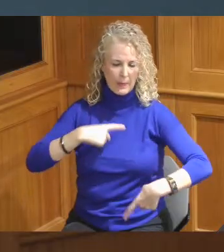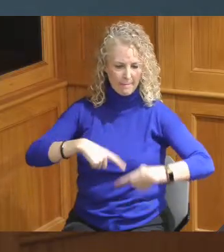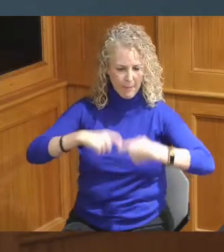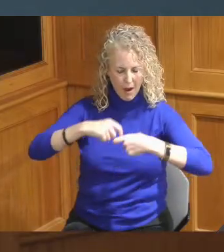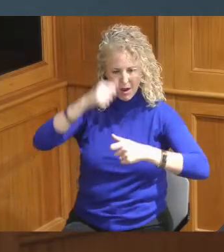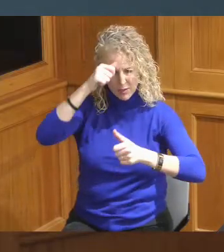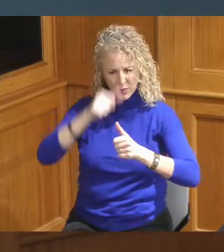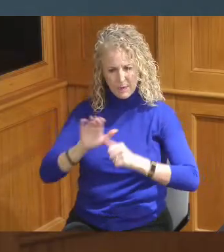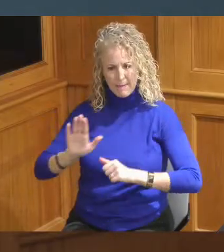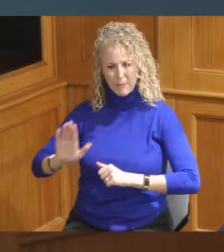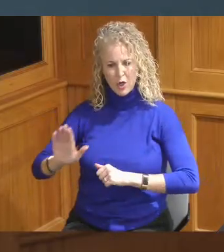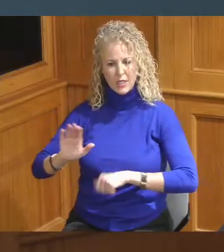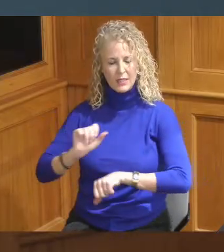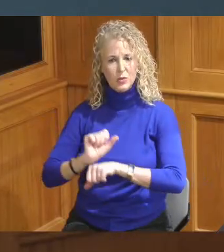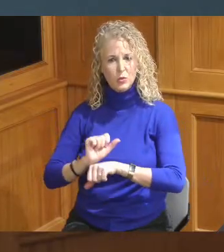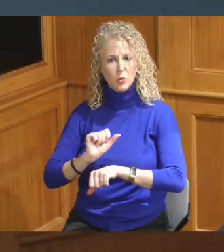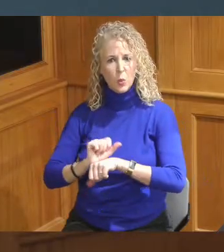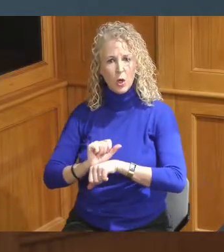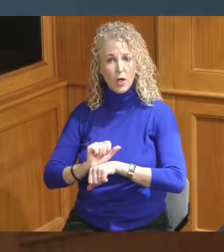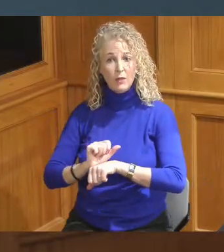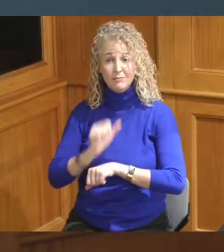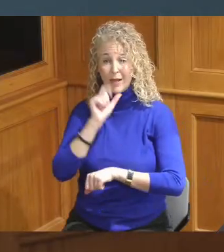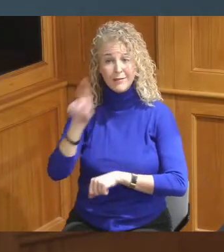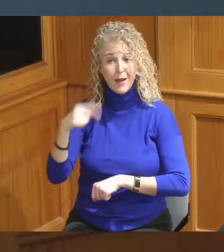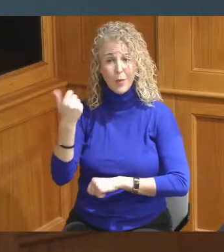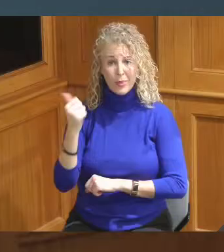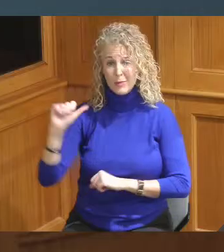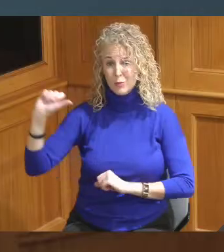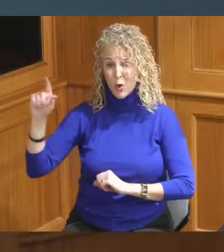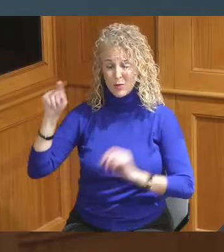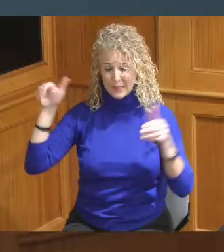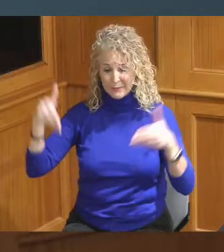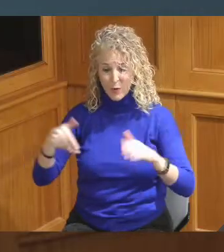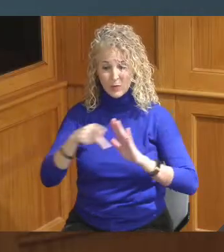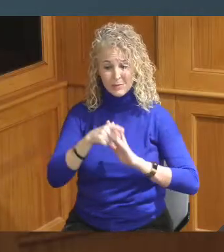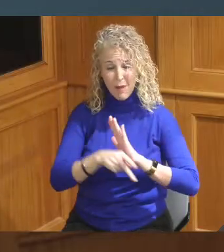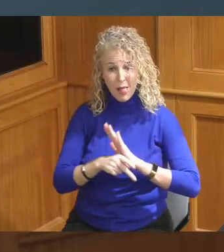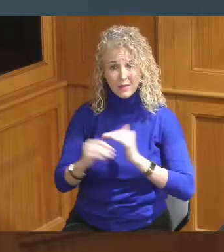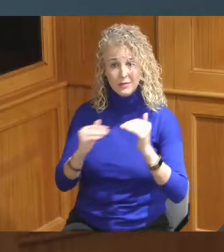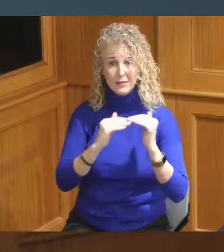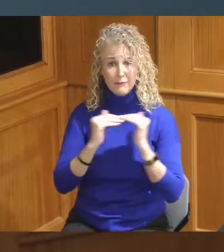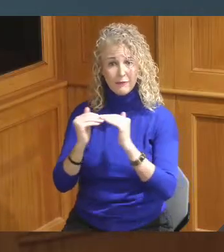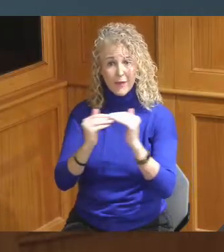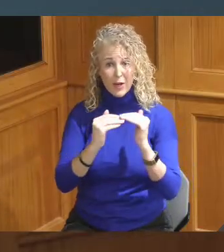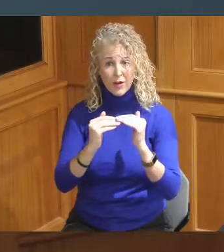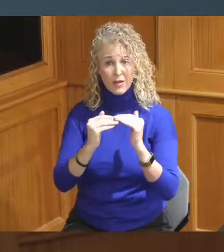only about protest. It was about policy, fairness, and the moral responsibility of